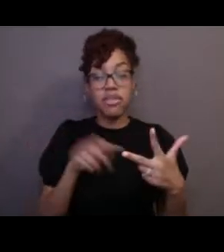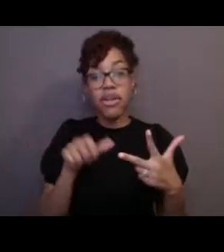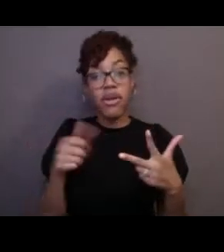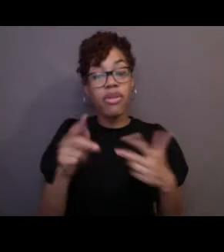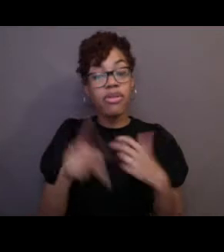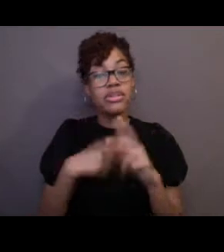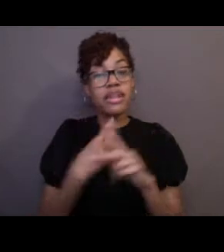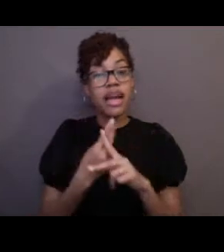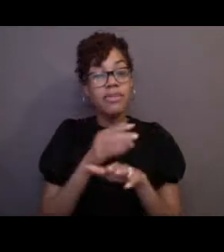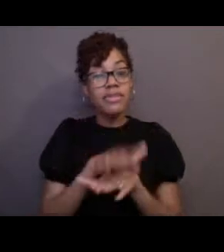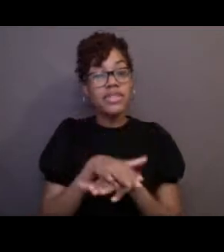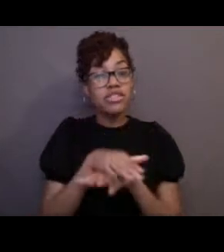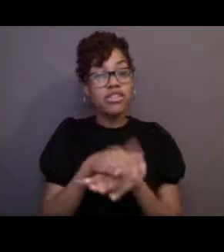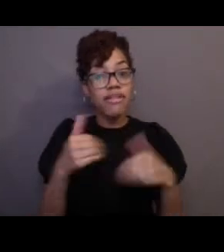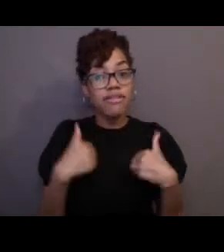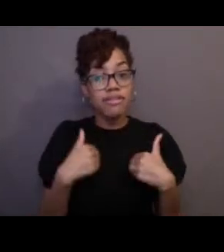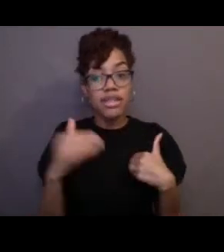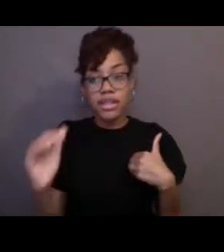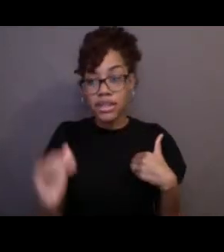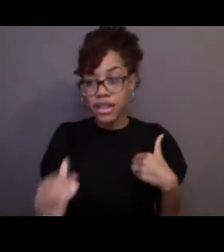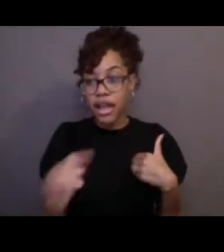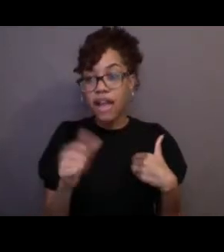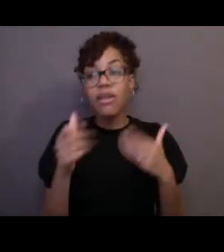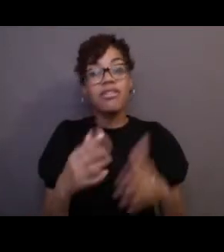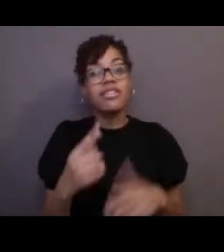Oh, we have green sea turtles, Brian says green sea turtles.